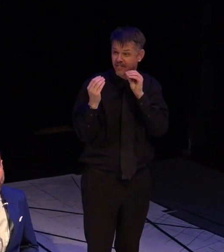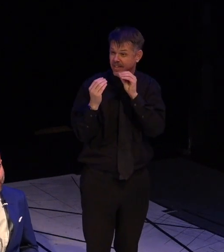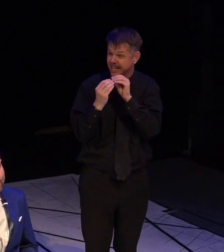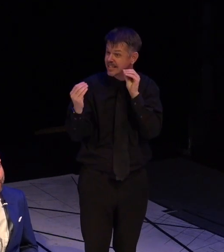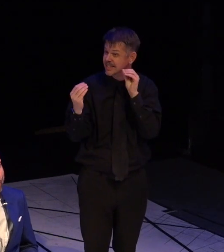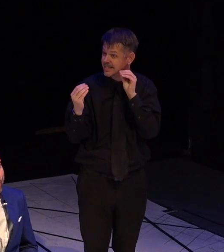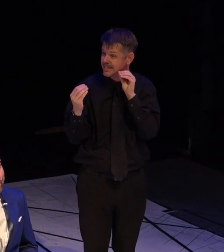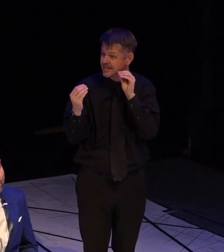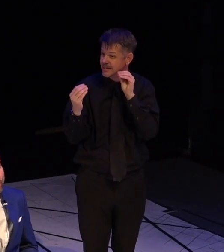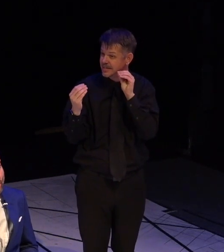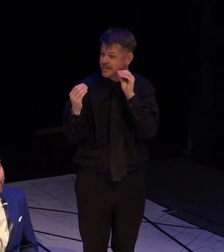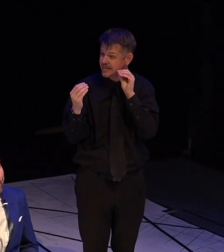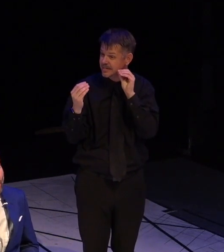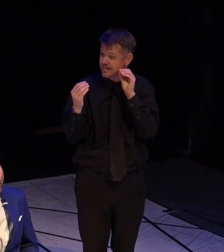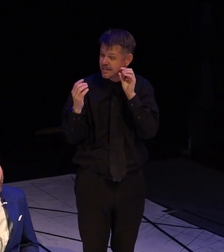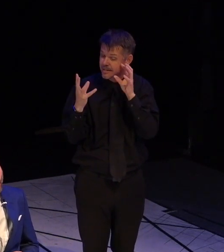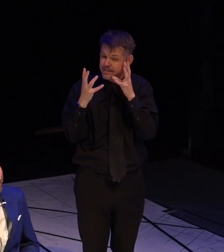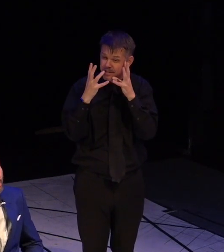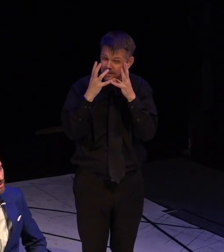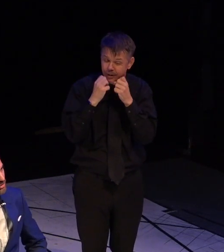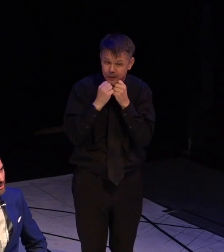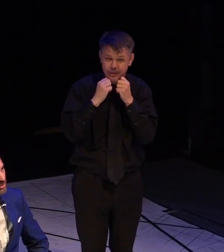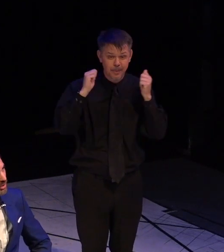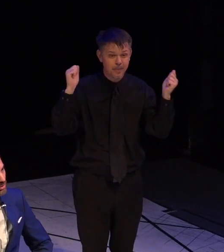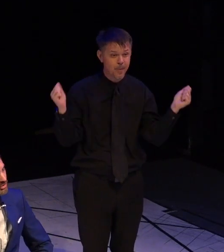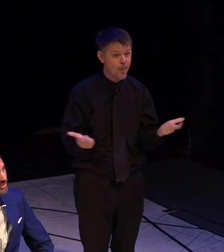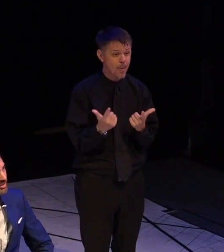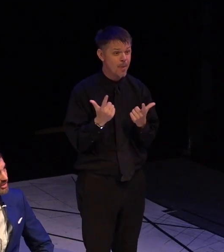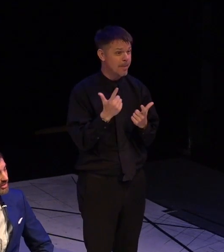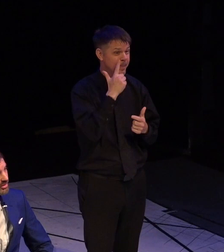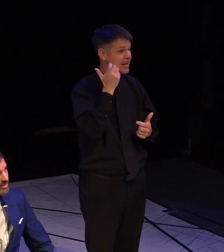cherish them all because you don't know when it's gonna end.